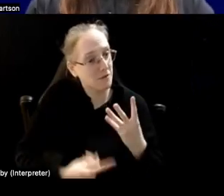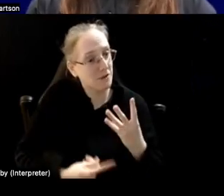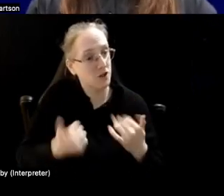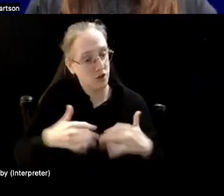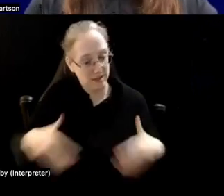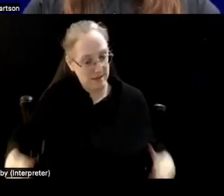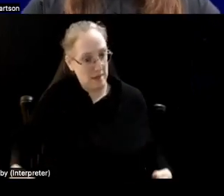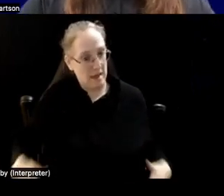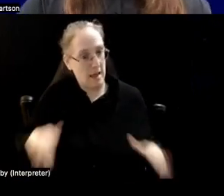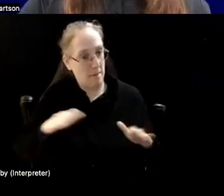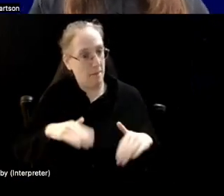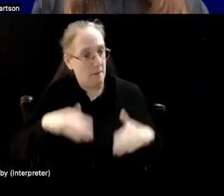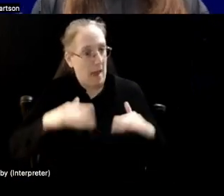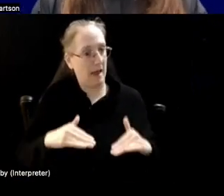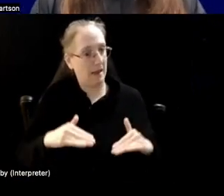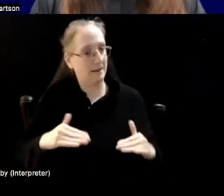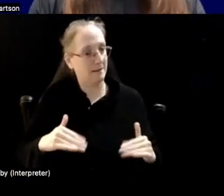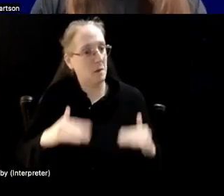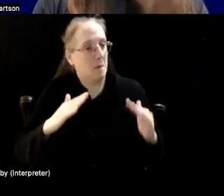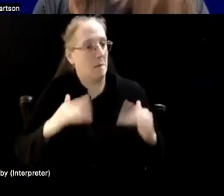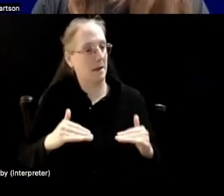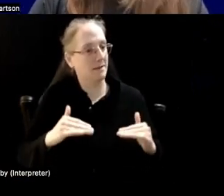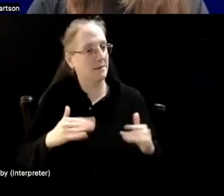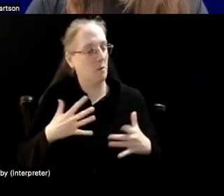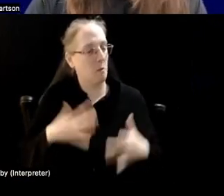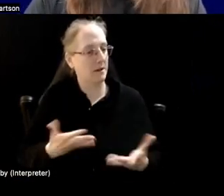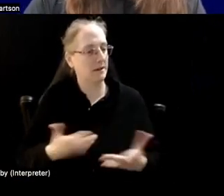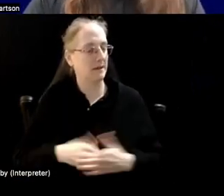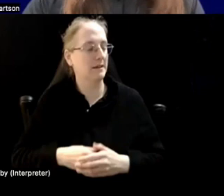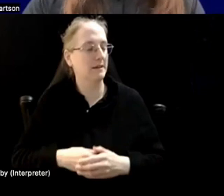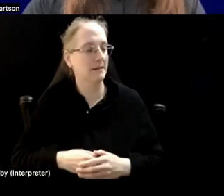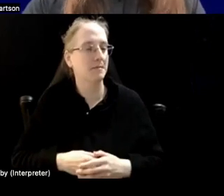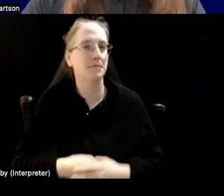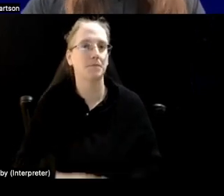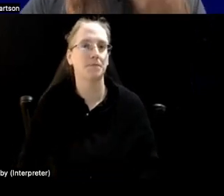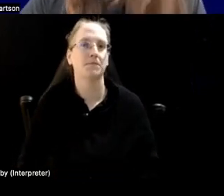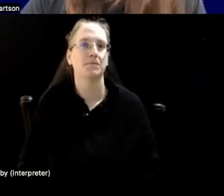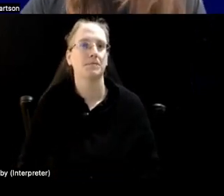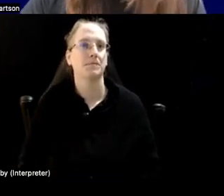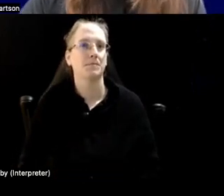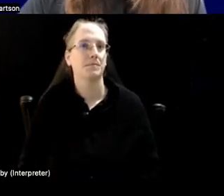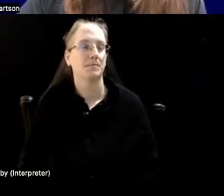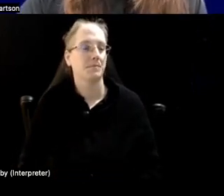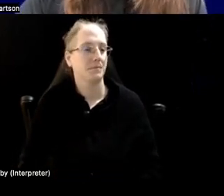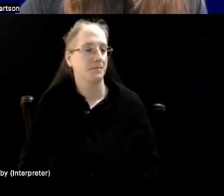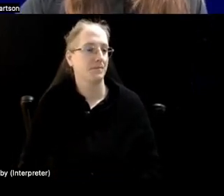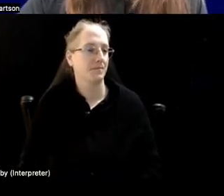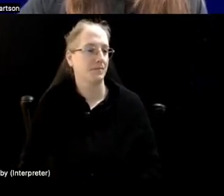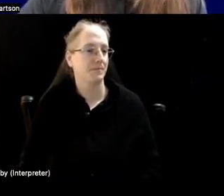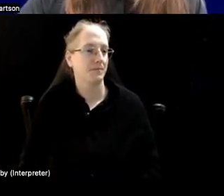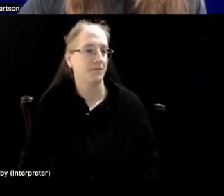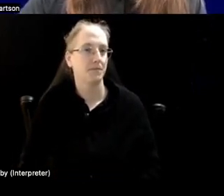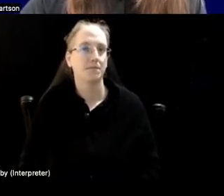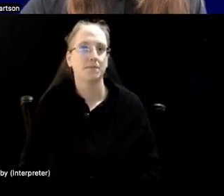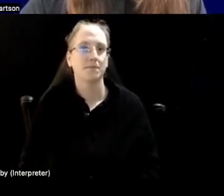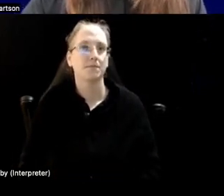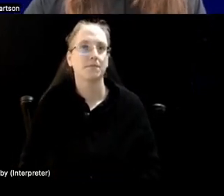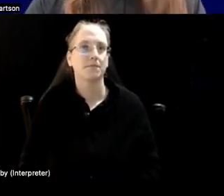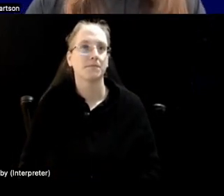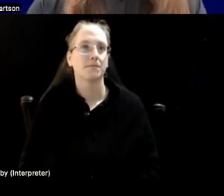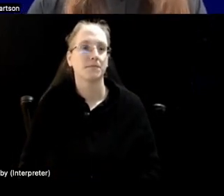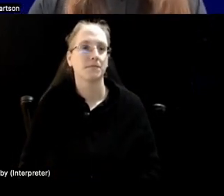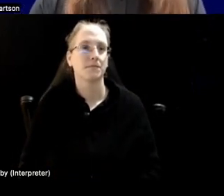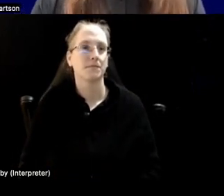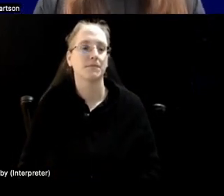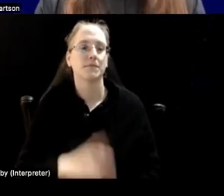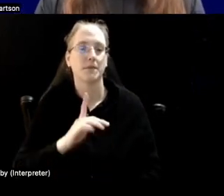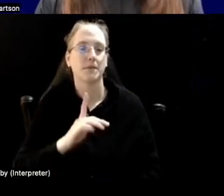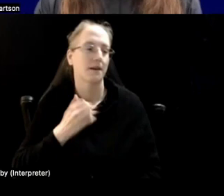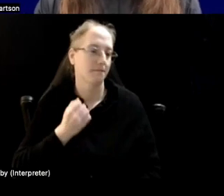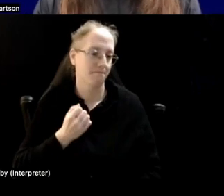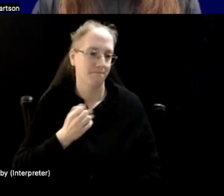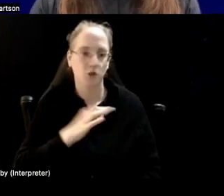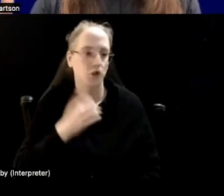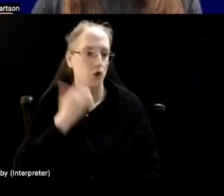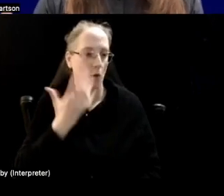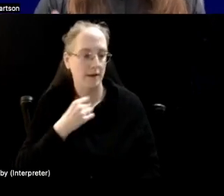raise and hip bang into the interaction. But you don't often get those insights unless